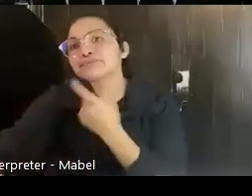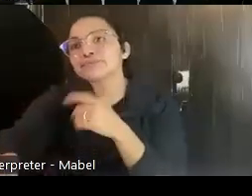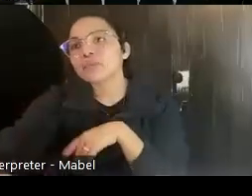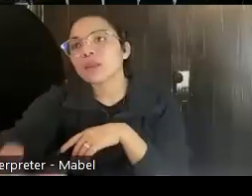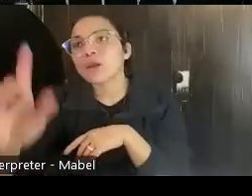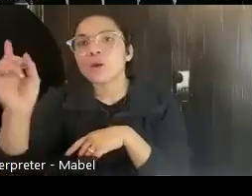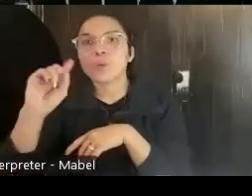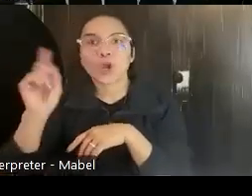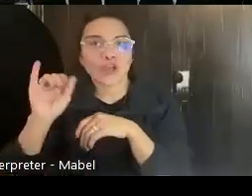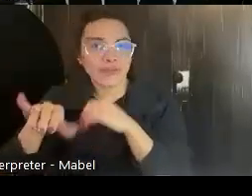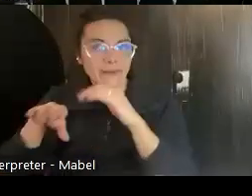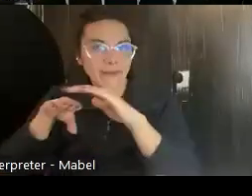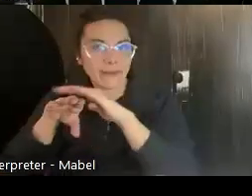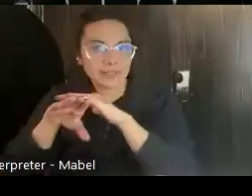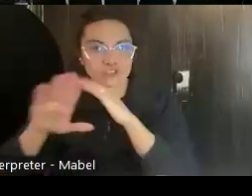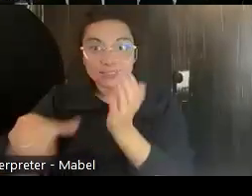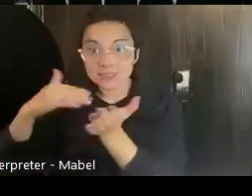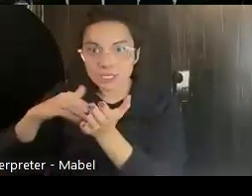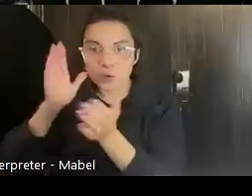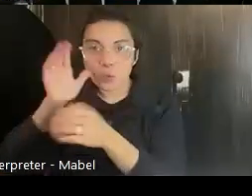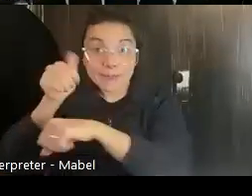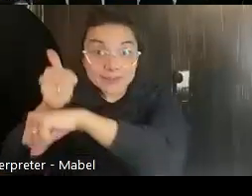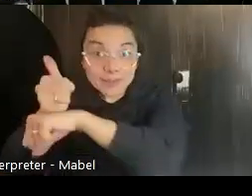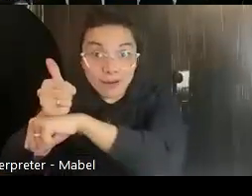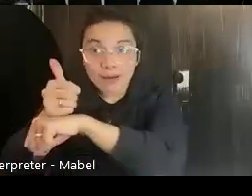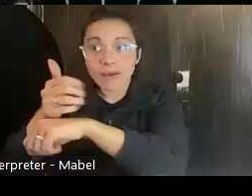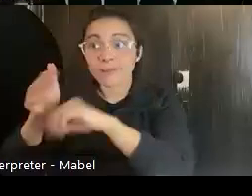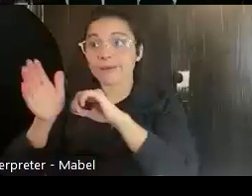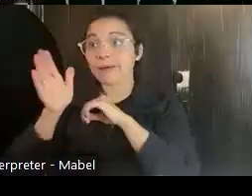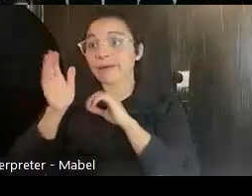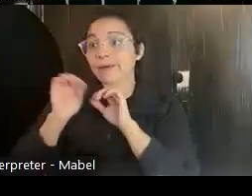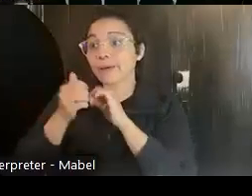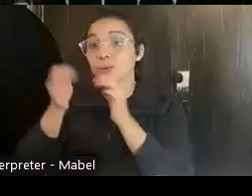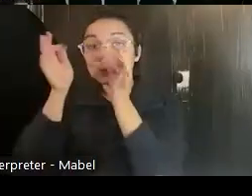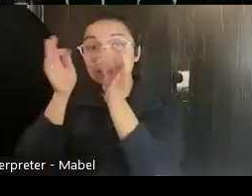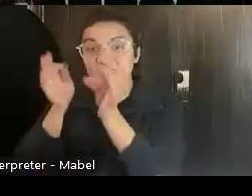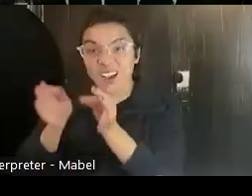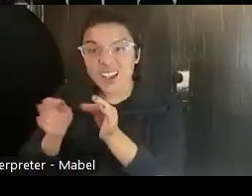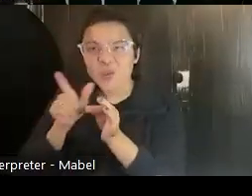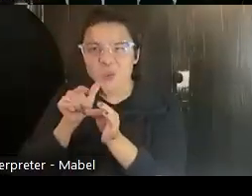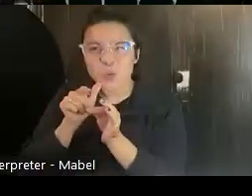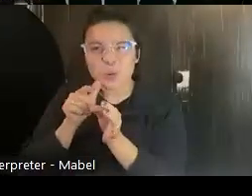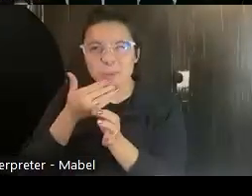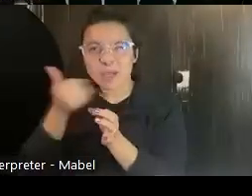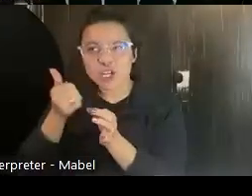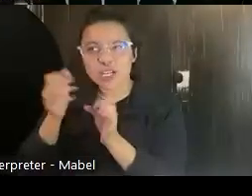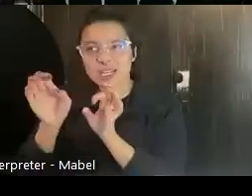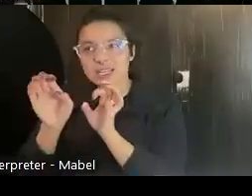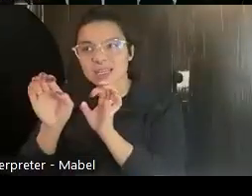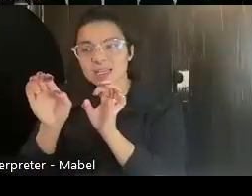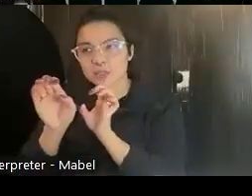further refine you the the criteria for who would go to an ed setting versus urgent care and uh one